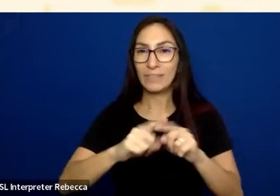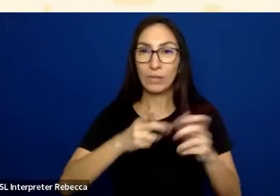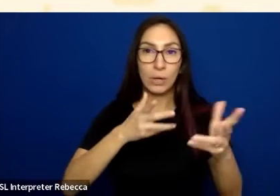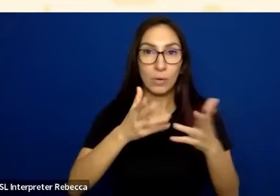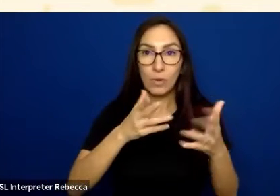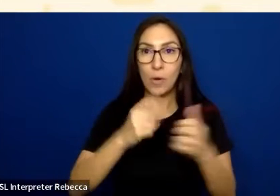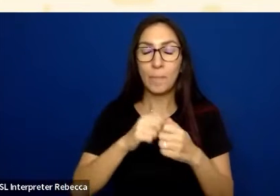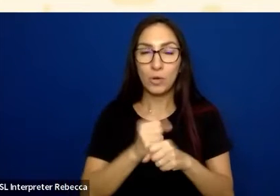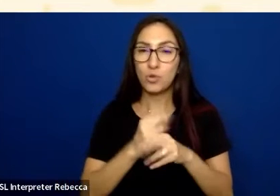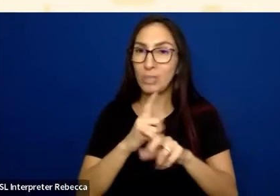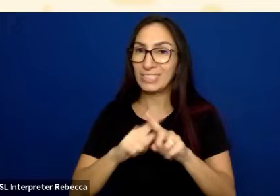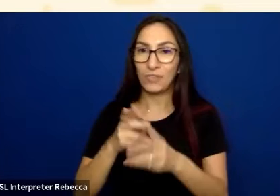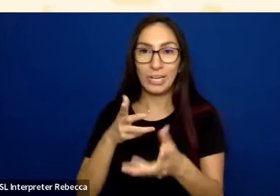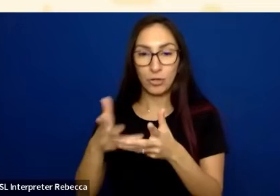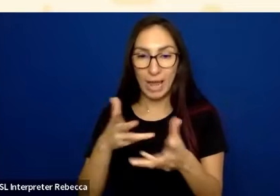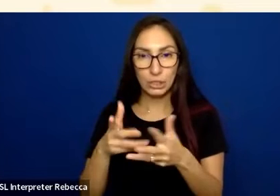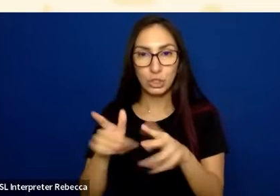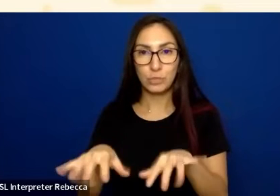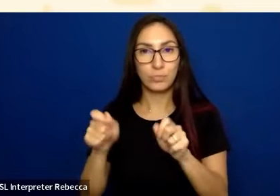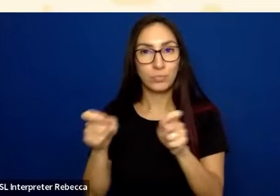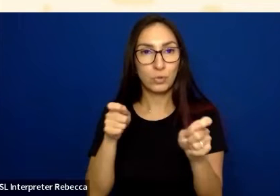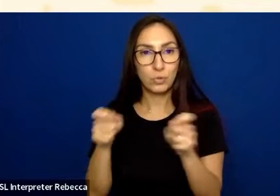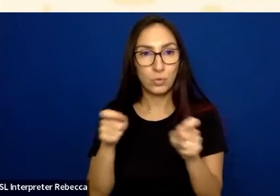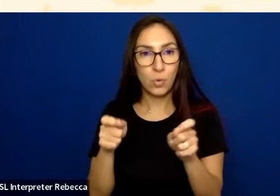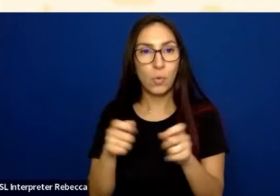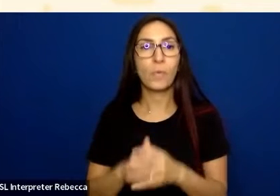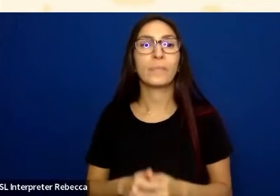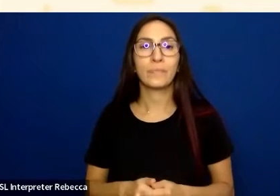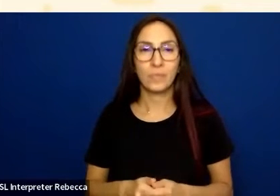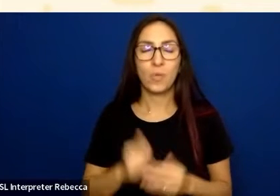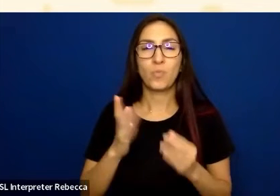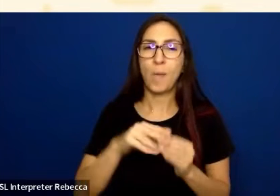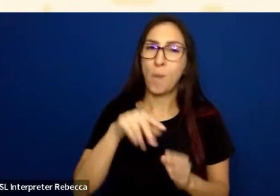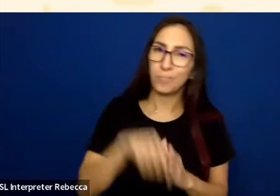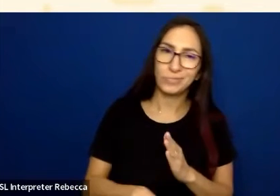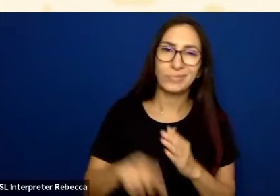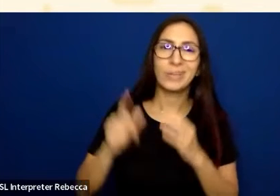We would cover those later when we talk about keyboard operability and focus management.